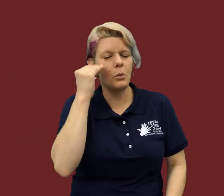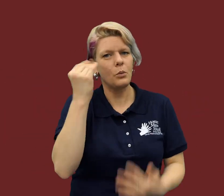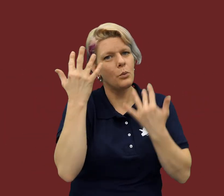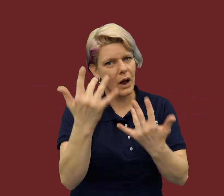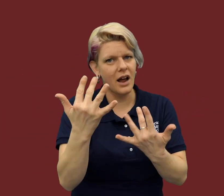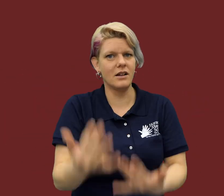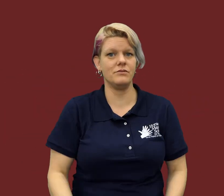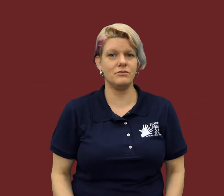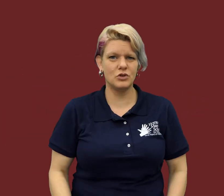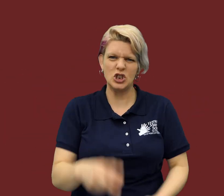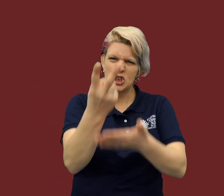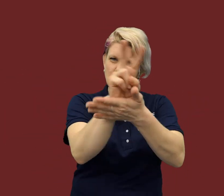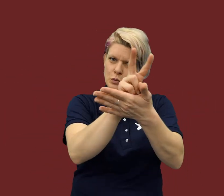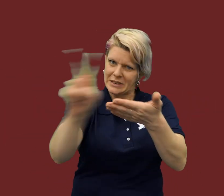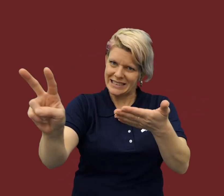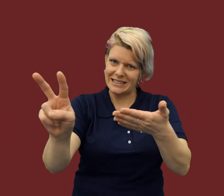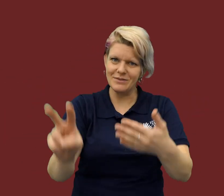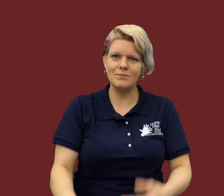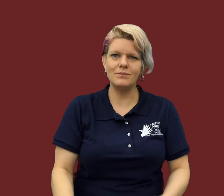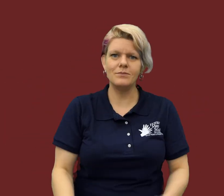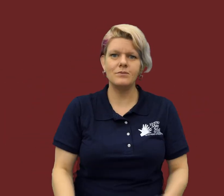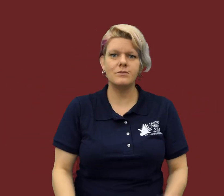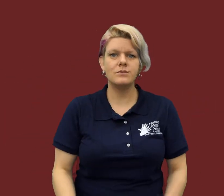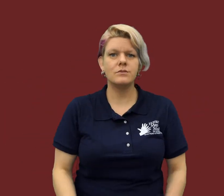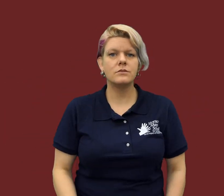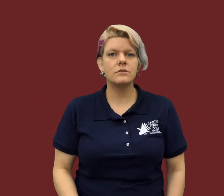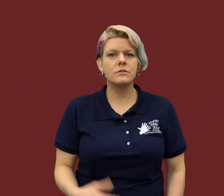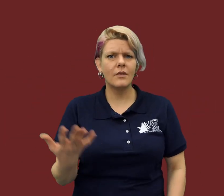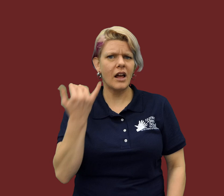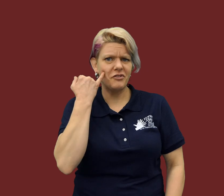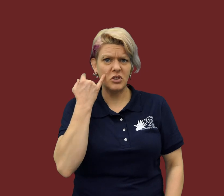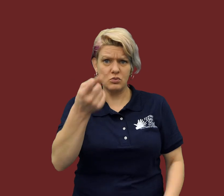even movie theaters. Stay home and wait for two weeks.